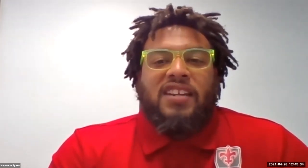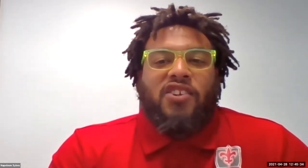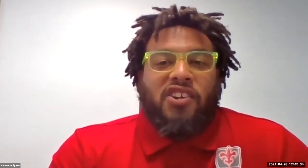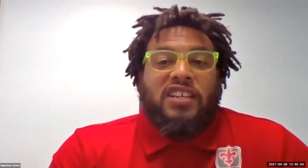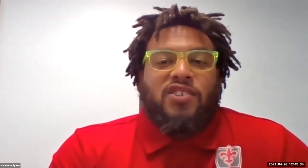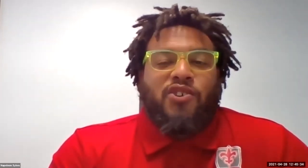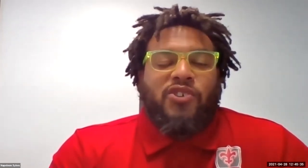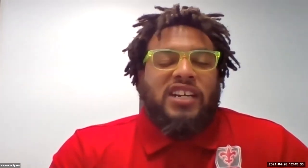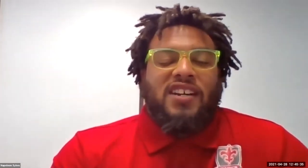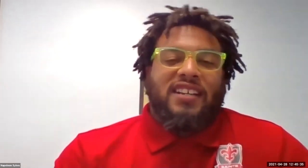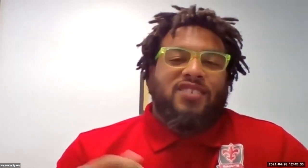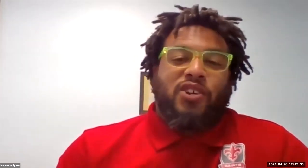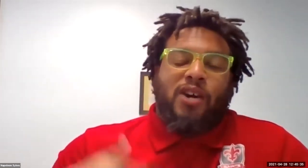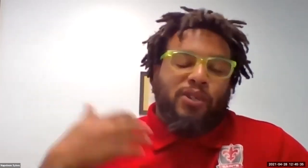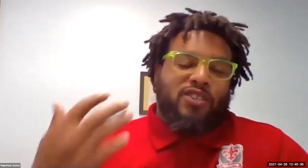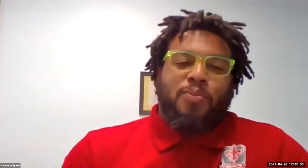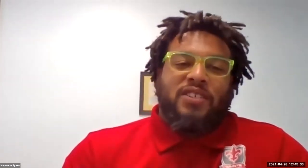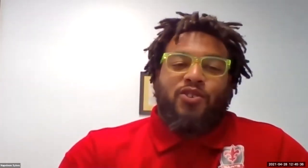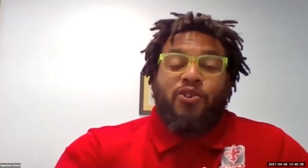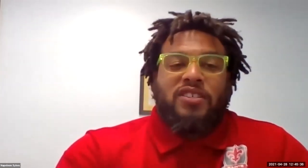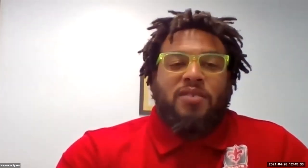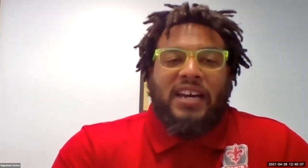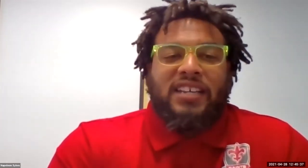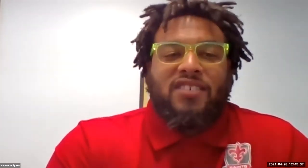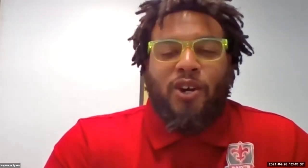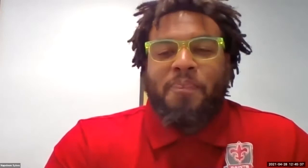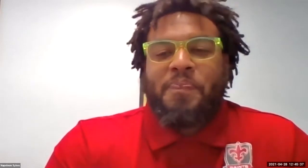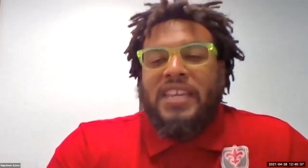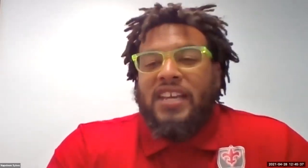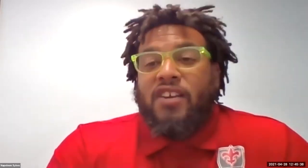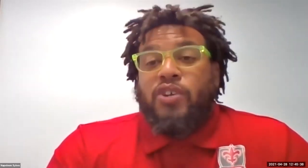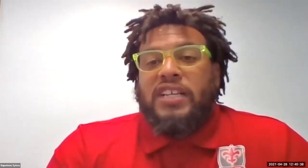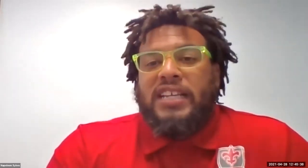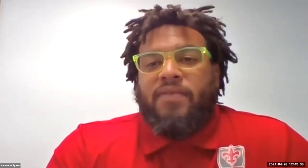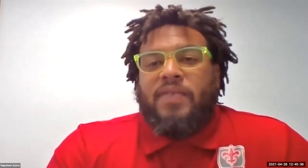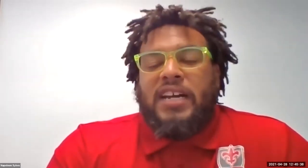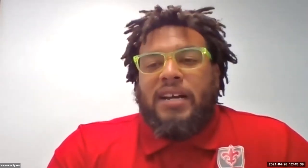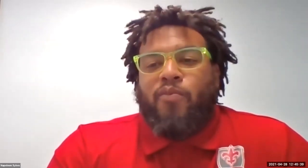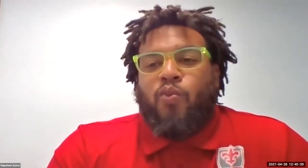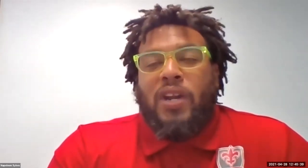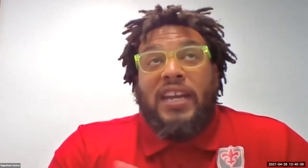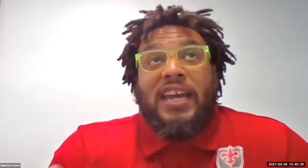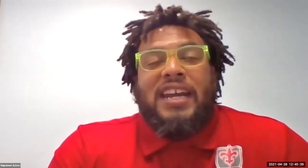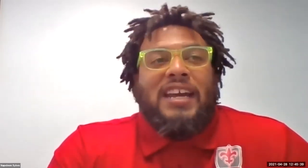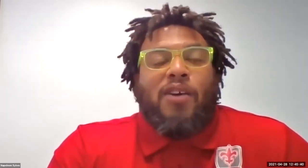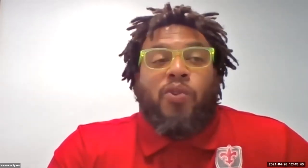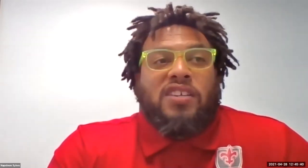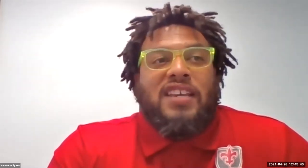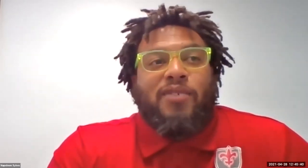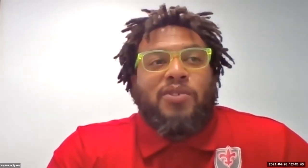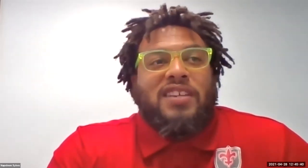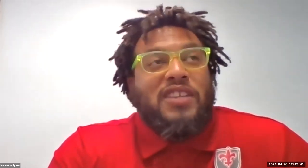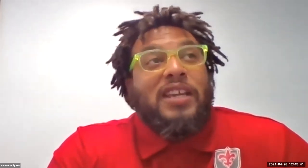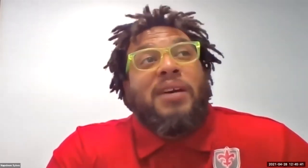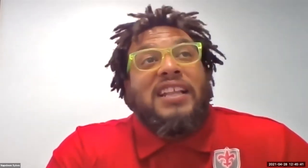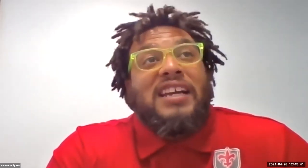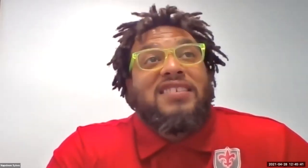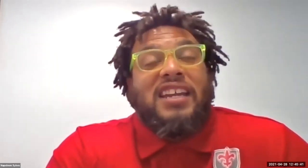First, I need to say this work is sponsored by the Maryland center for history and culture through their Thomas Mike Miller History fund.